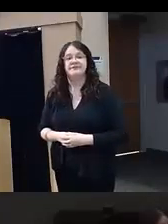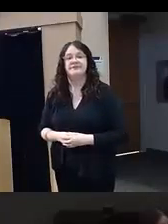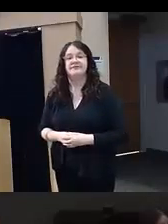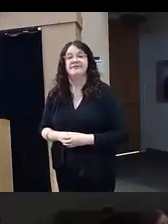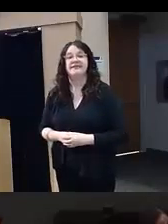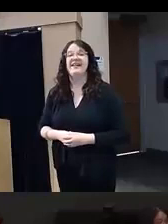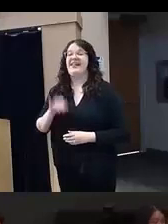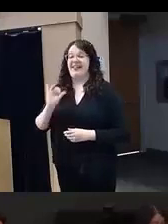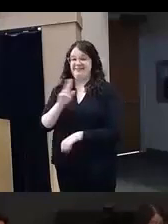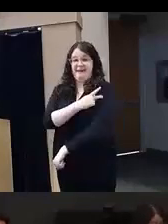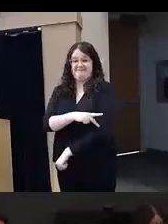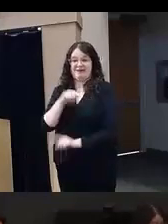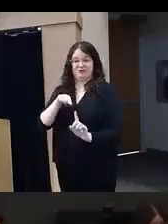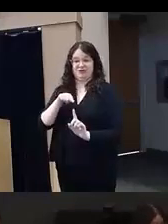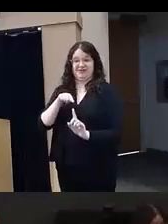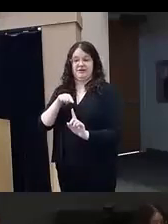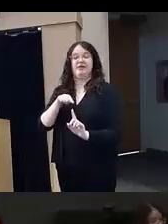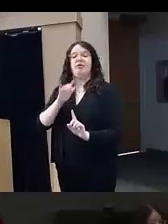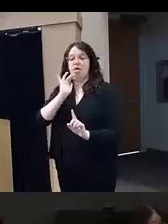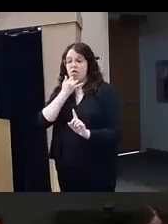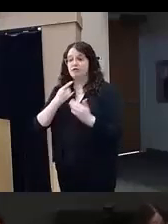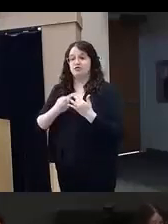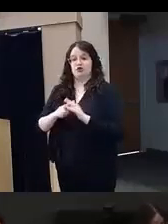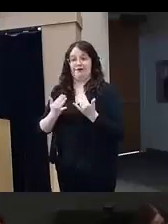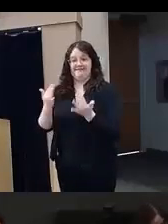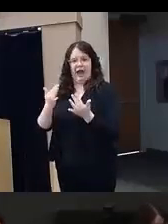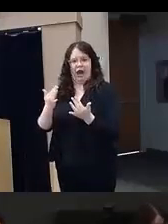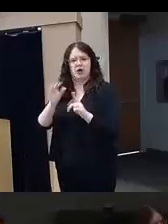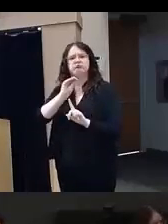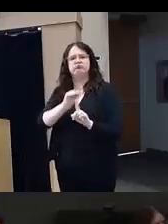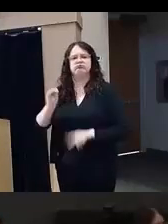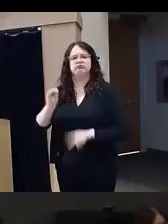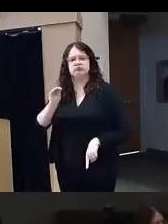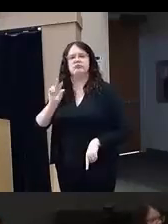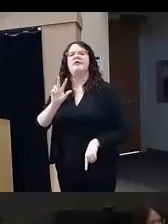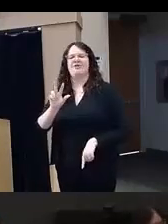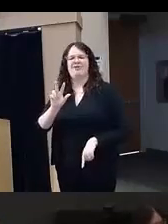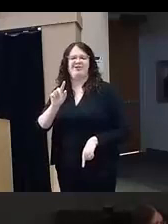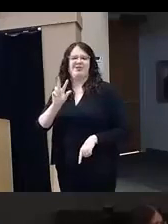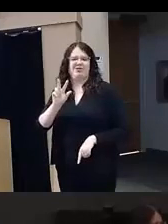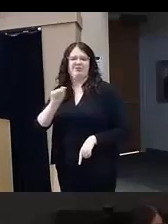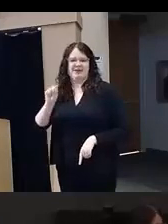started the fire uh was moved to the three nine thousand and then uh we also moved a couple of